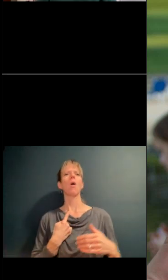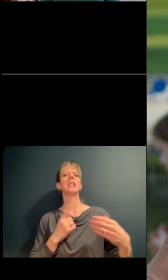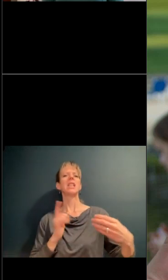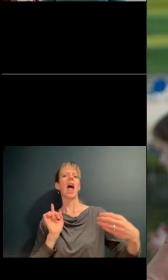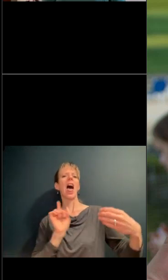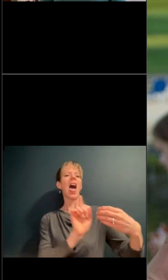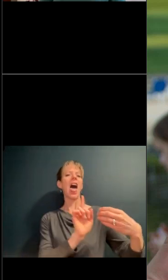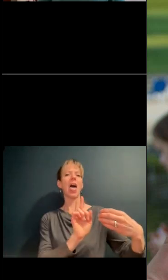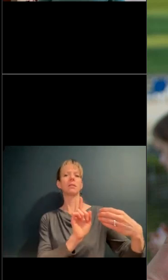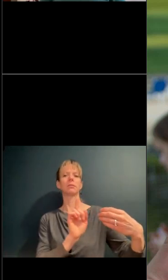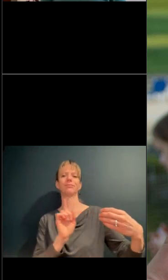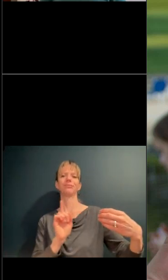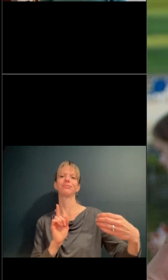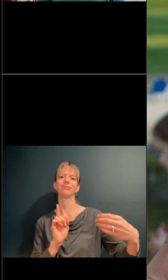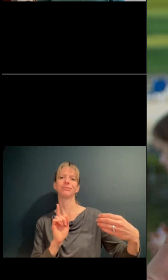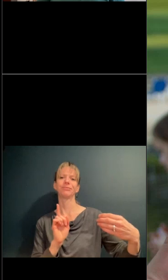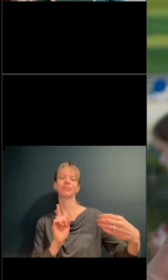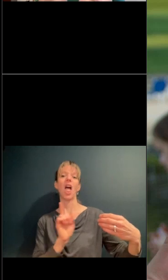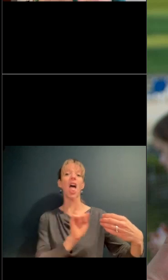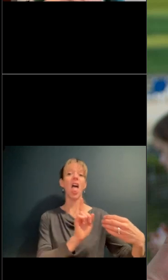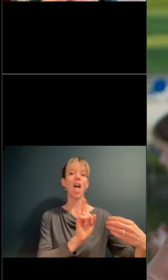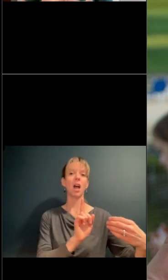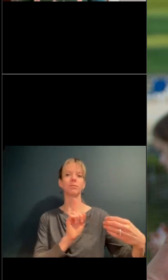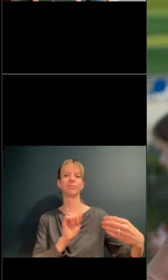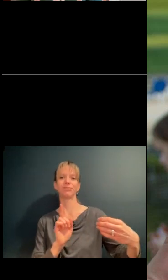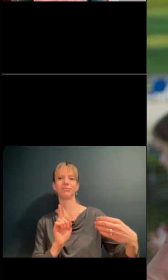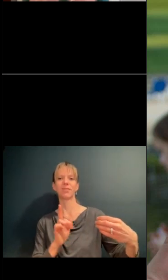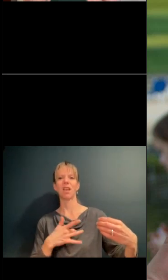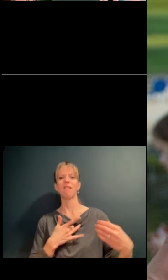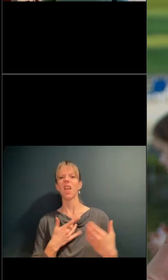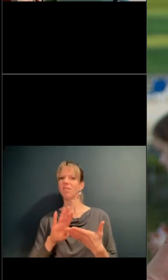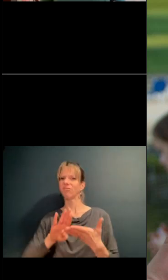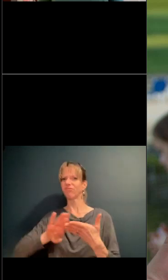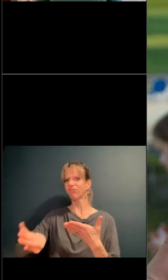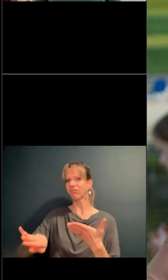community activities, or classroom activities. The opportunity to develop relationships with